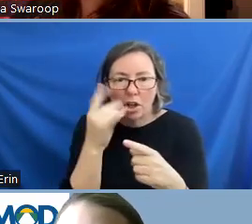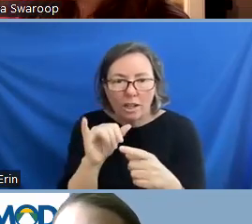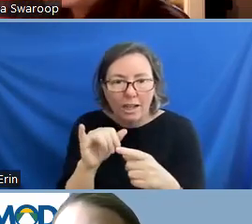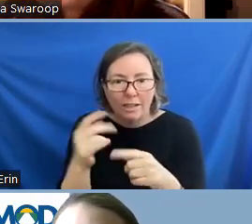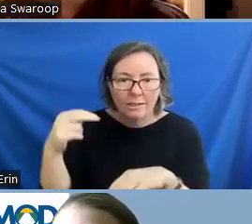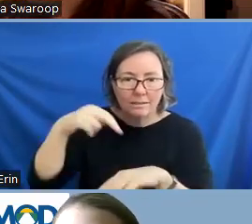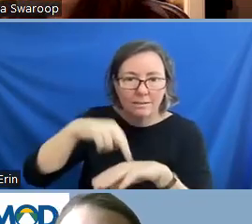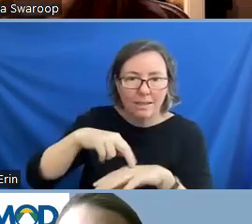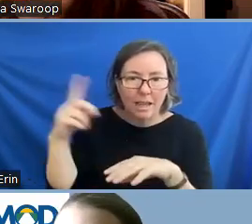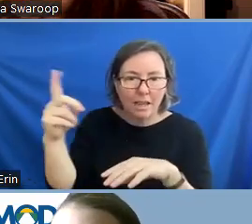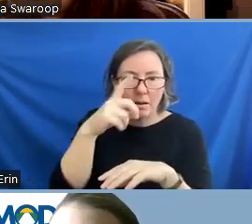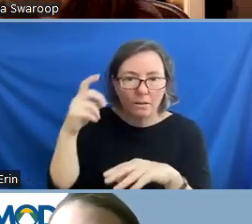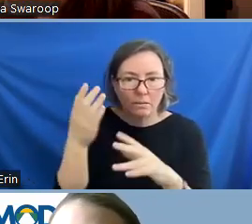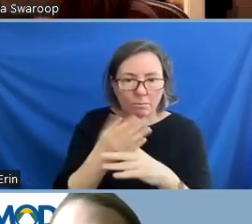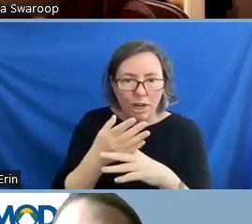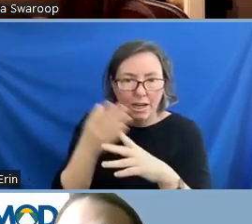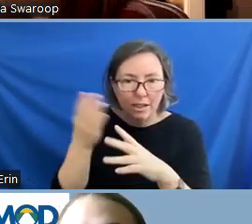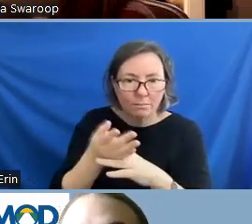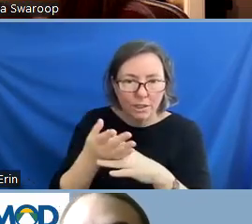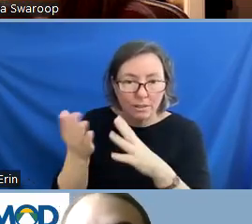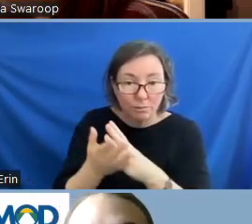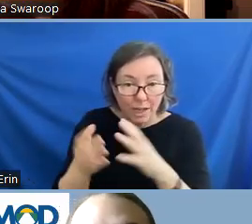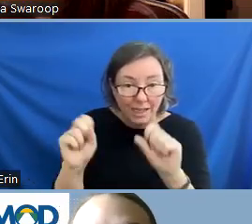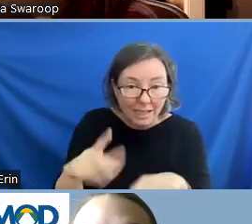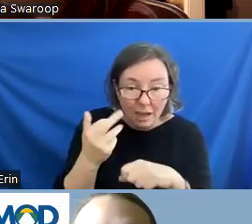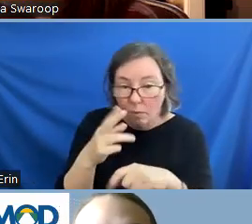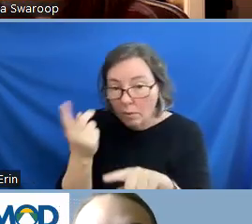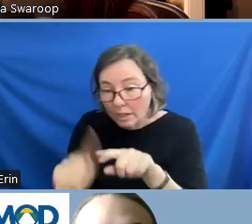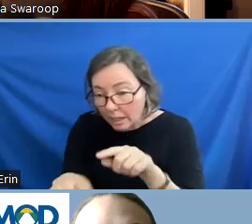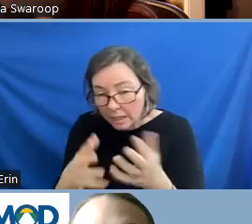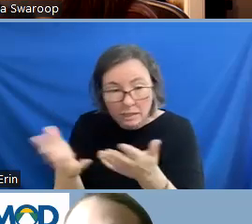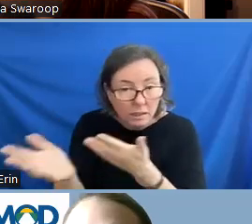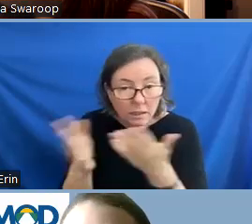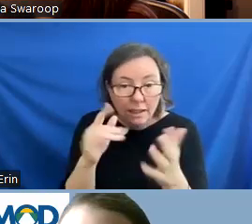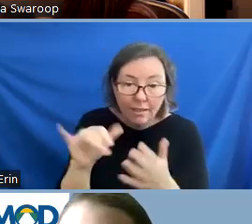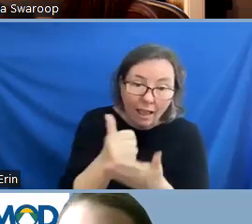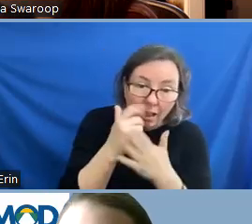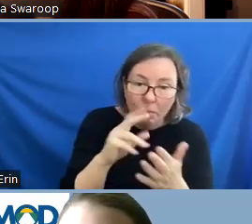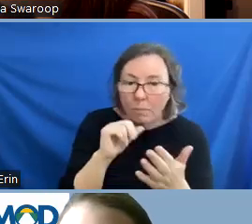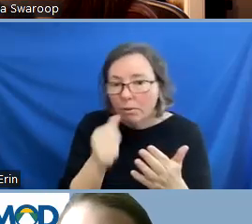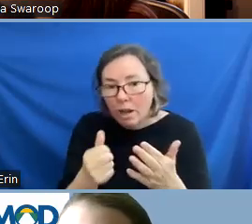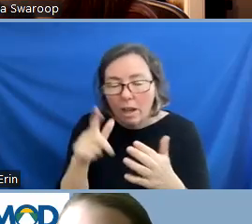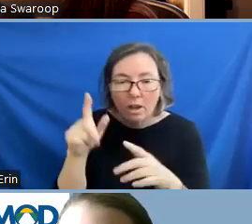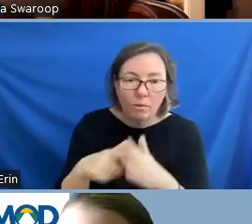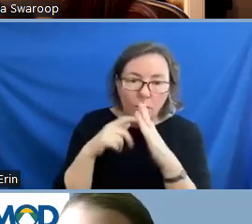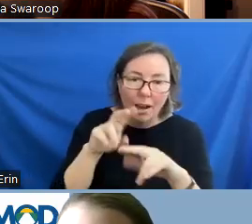you're able to stand up and walk around? Do you need to be sitting for extended